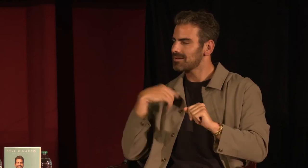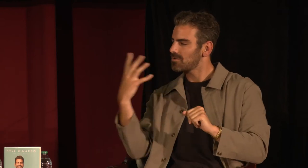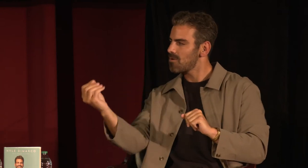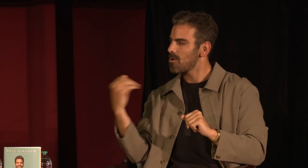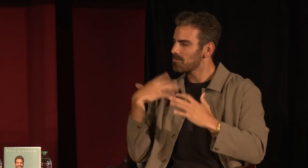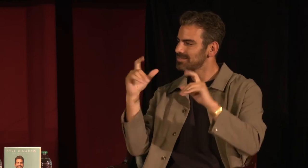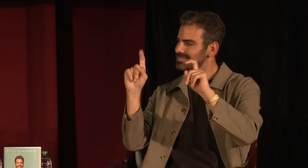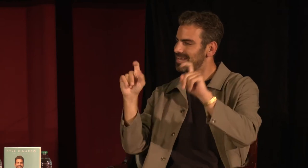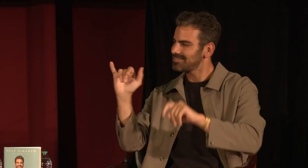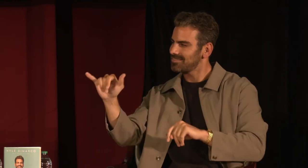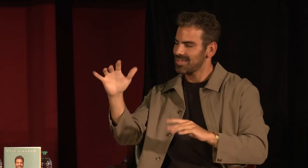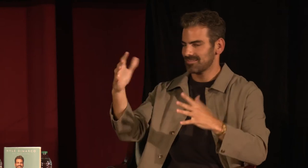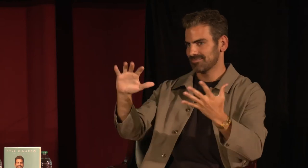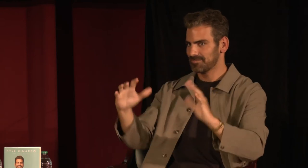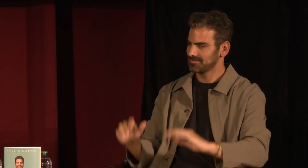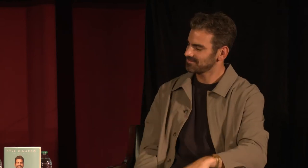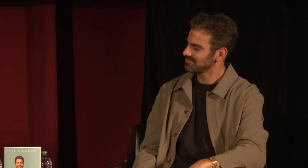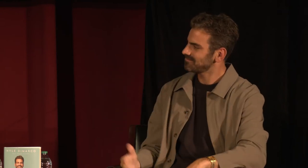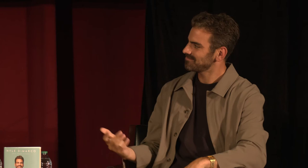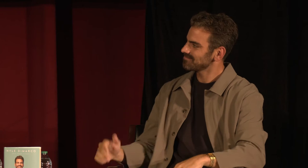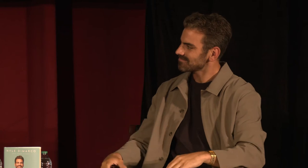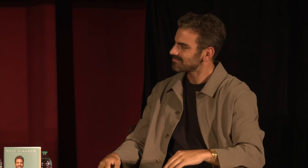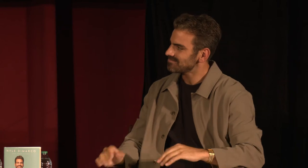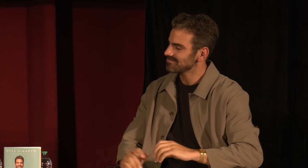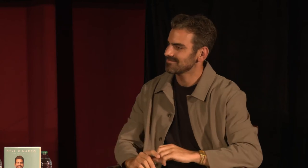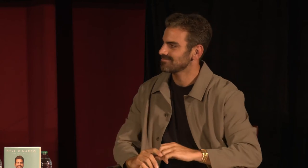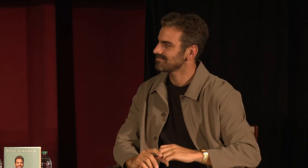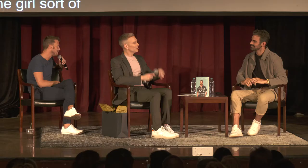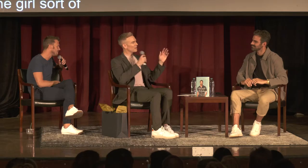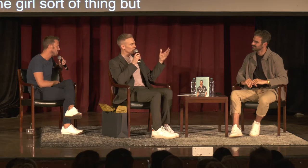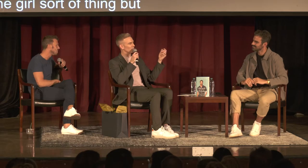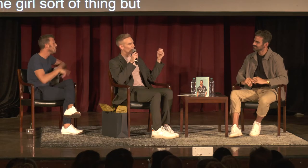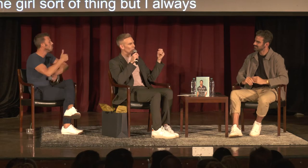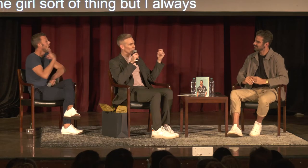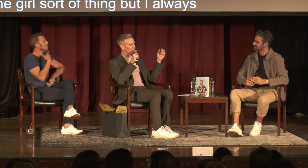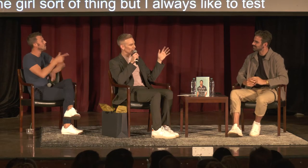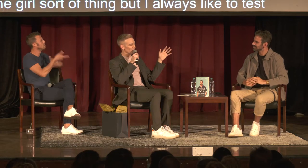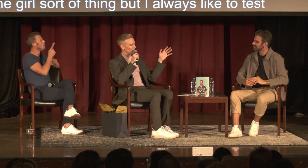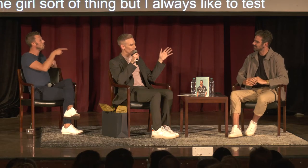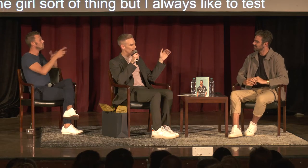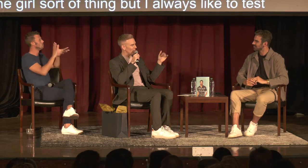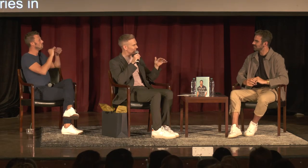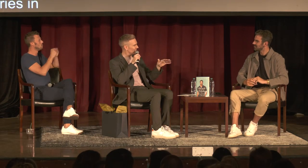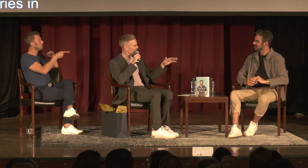You can take the country out of the girl sort of thing, but I always like to test my boundaries in many ways. You had this moment where you said you were BMXing